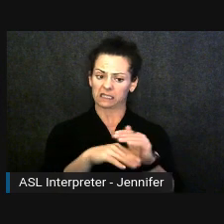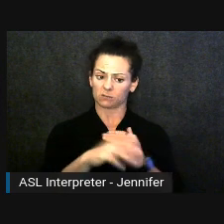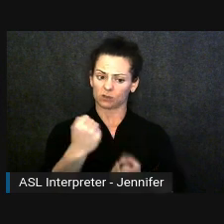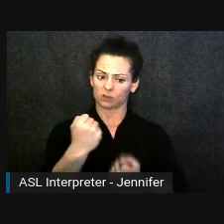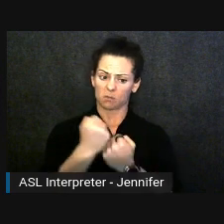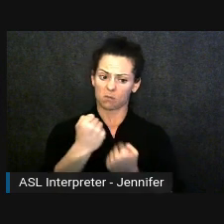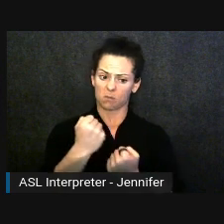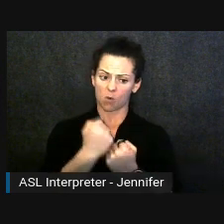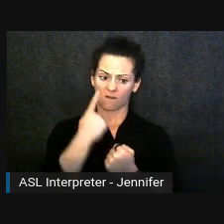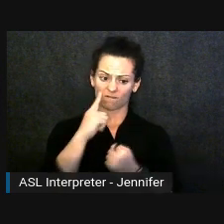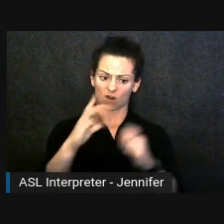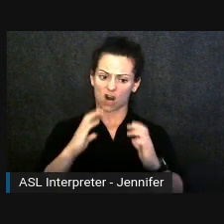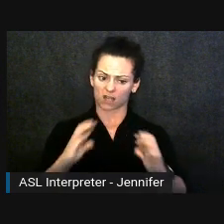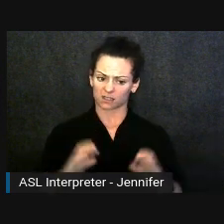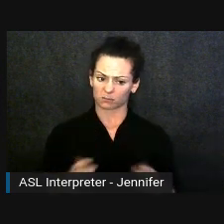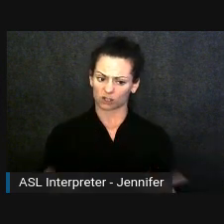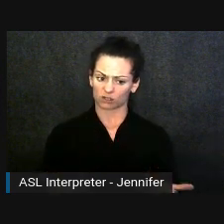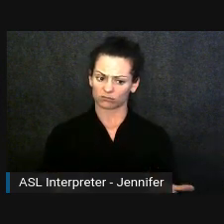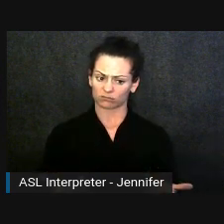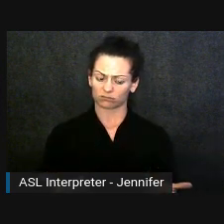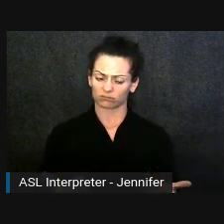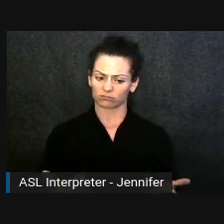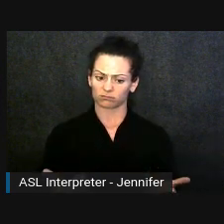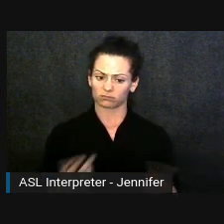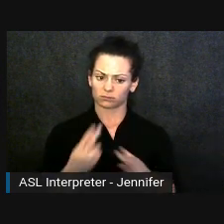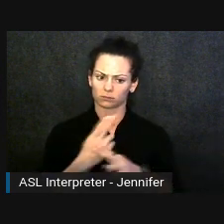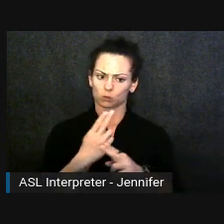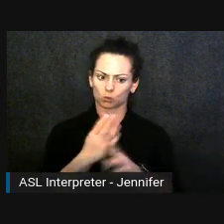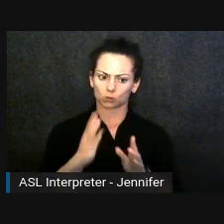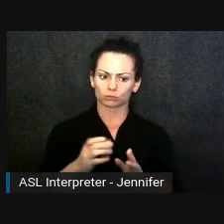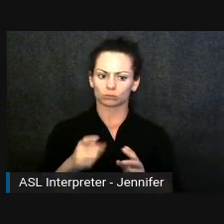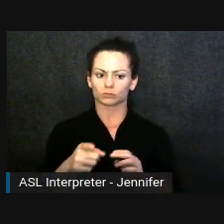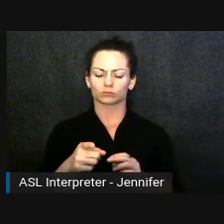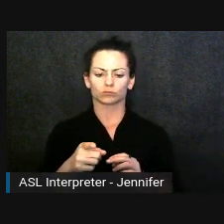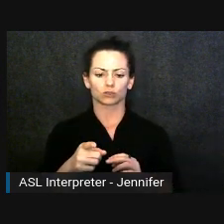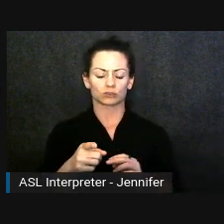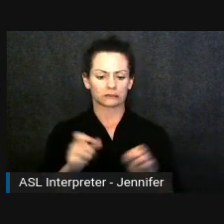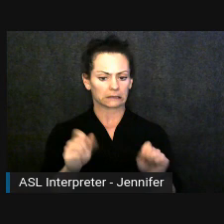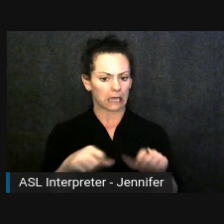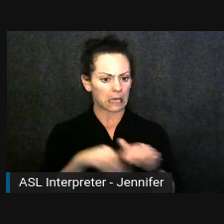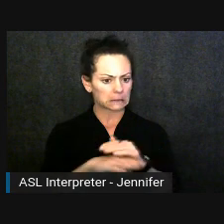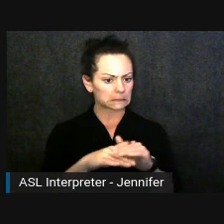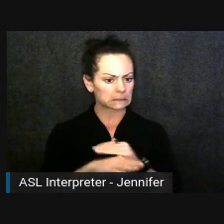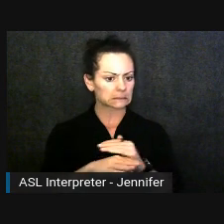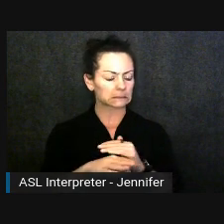Is this some kind of chat bot that really doesn't work